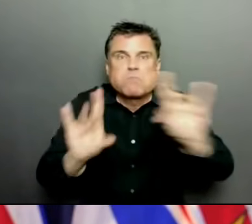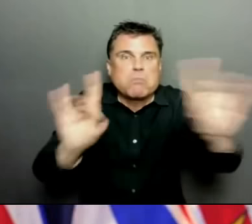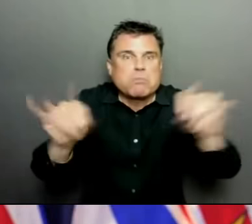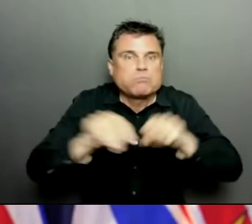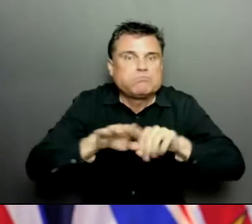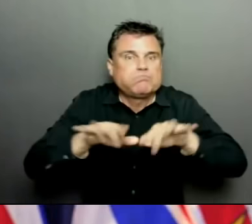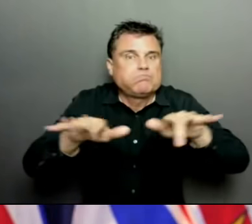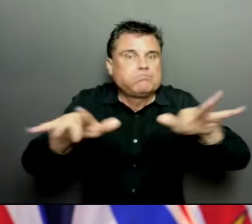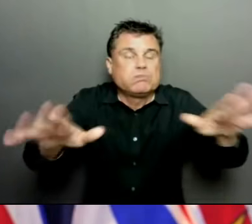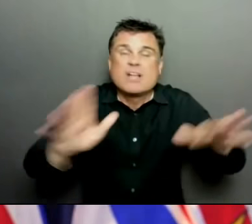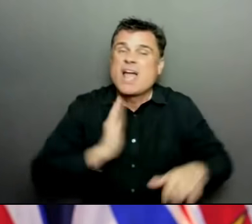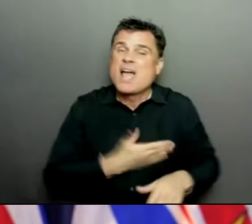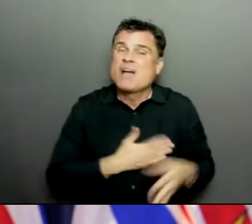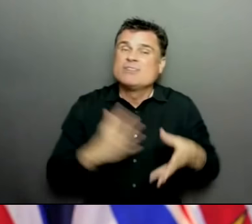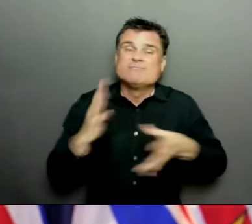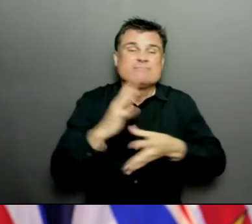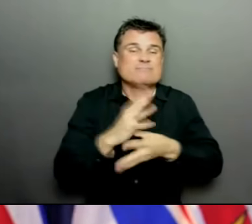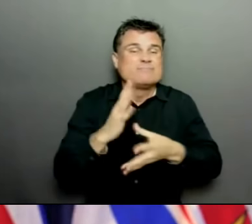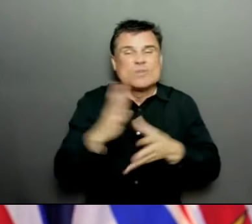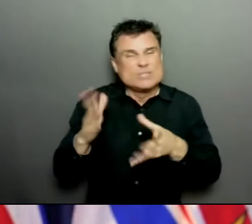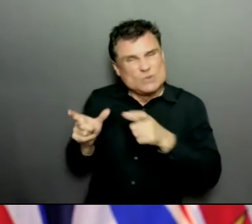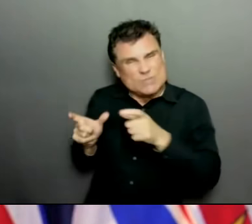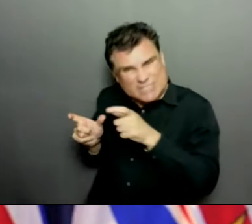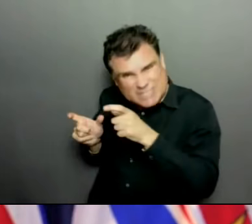spread